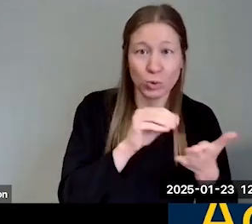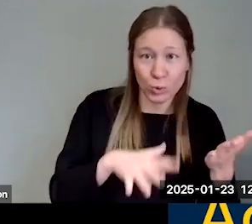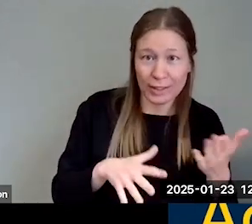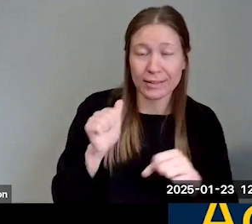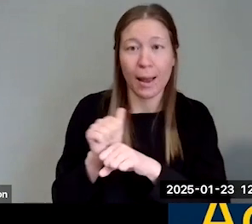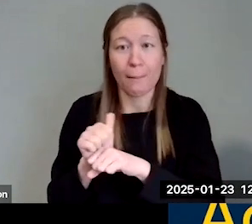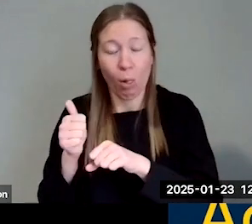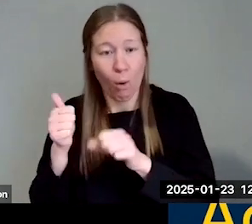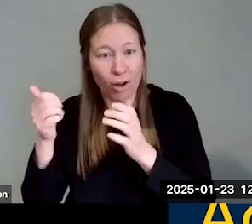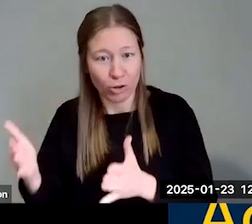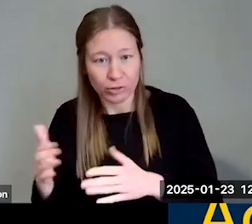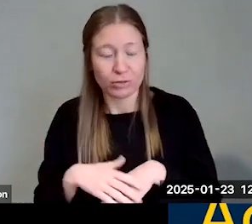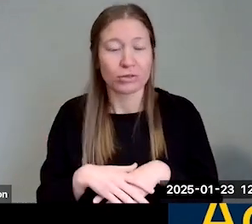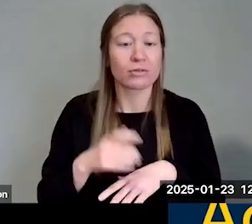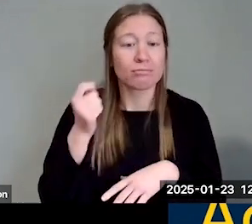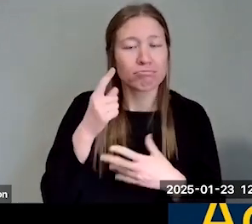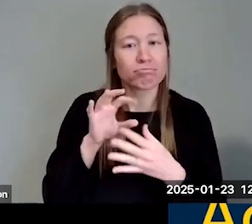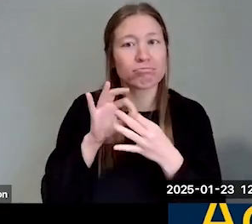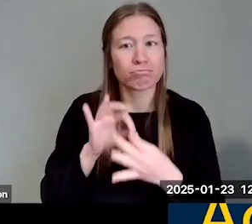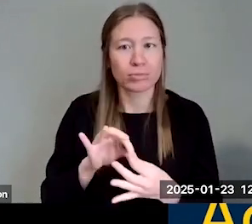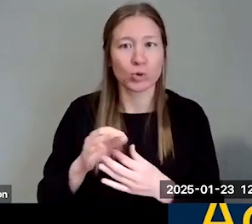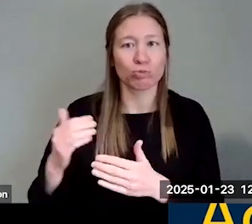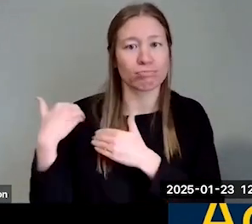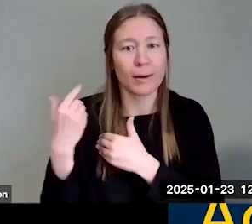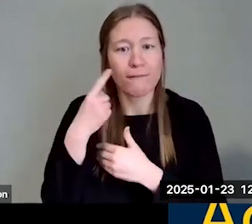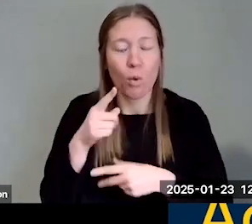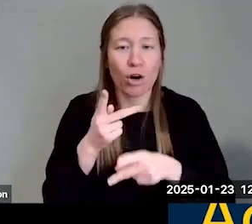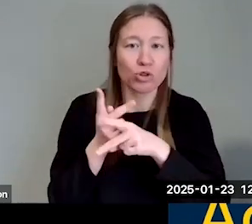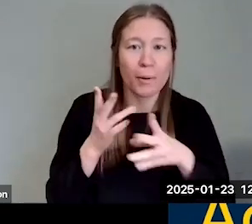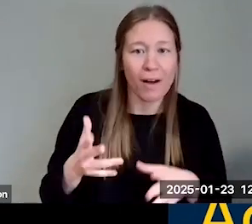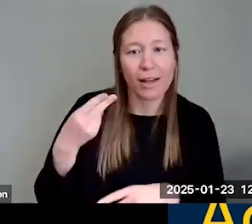HR reps and instructors when they do receive a disclosure,